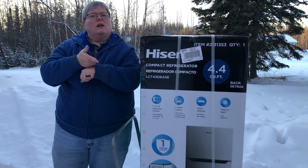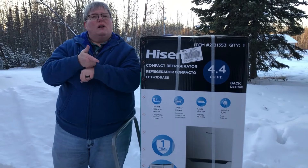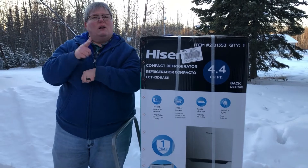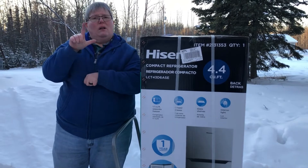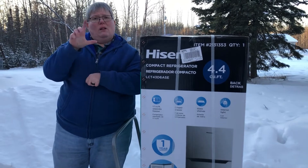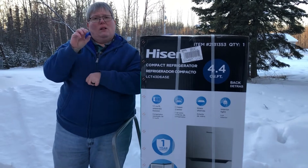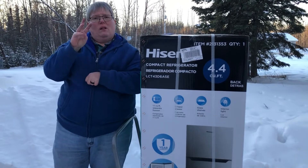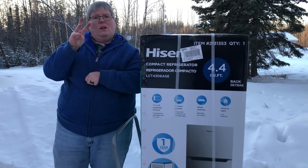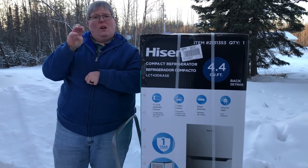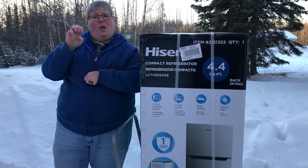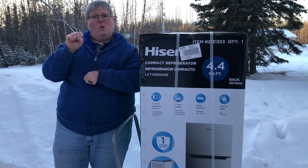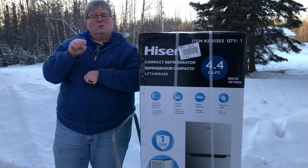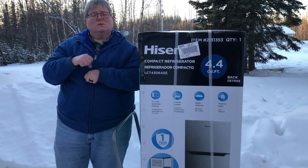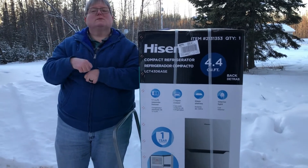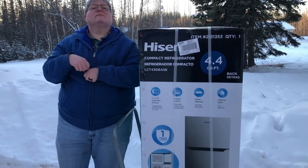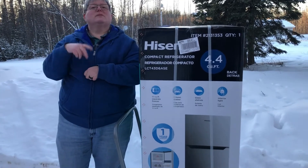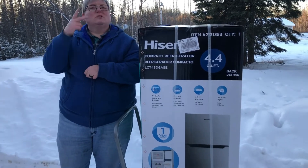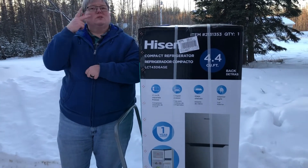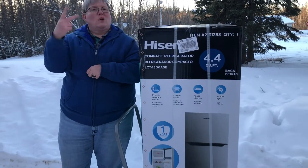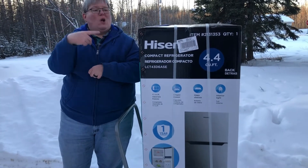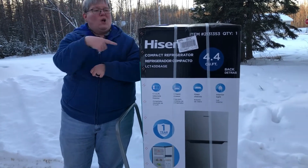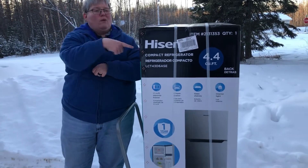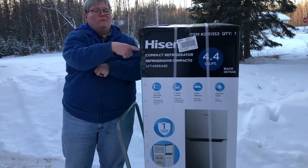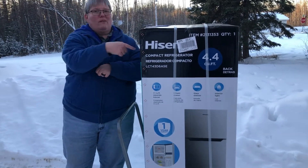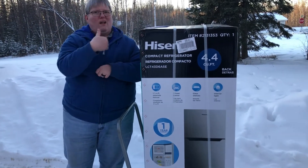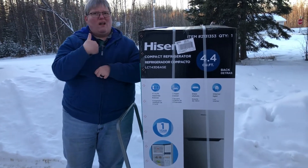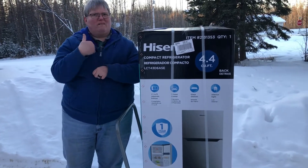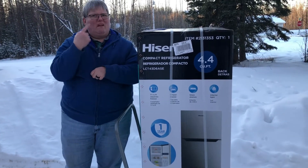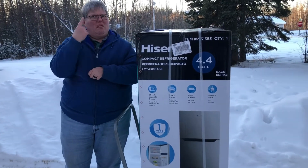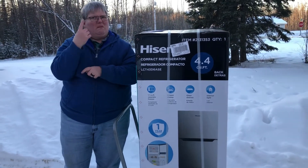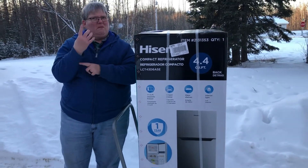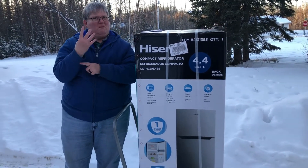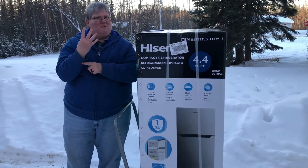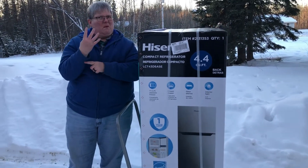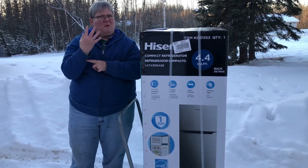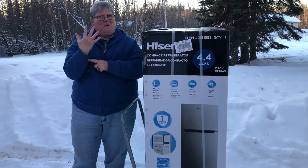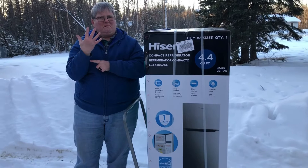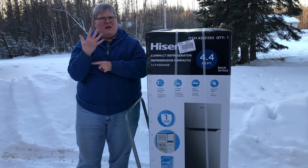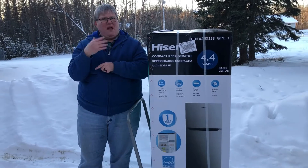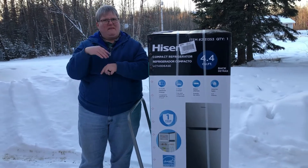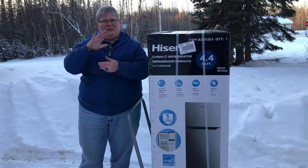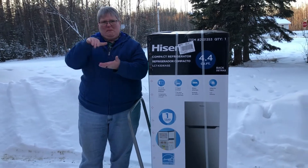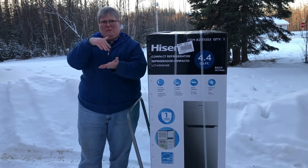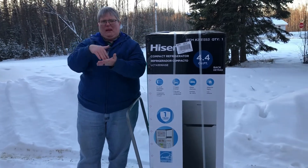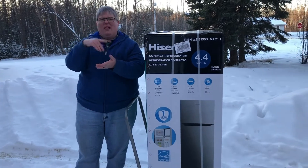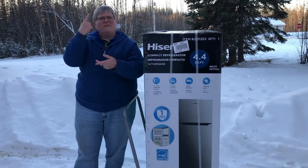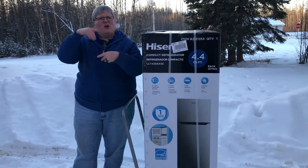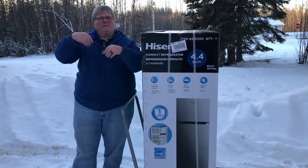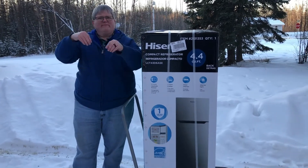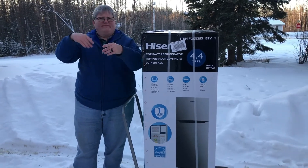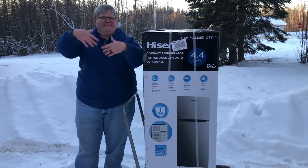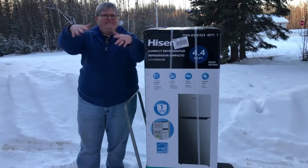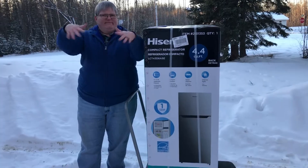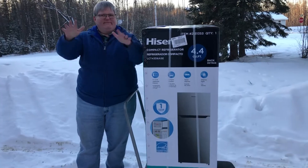We went to Lowe's. and saw these. I think there were like four or five right in the middle of the aisle